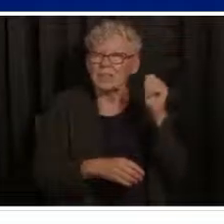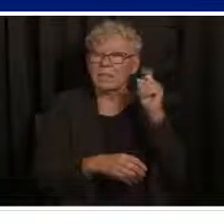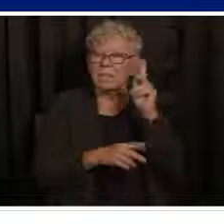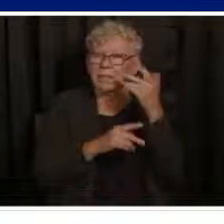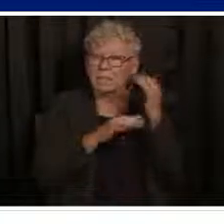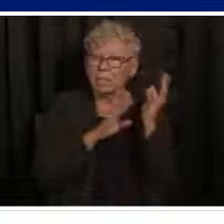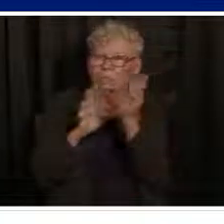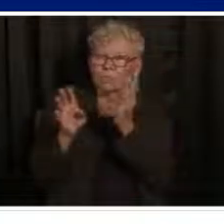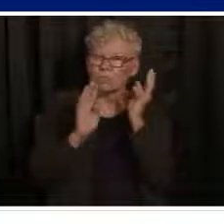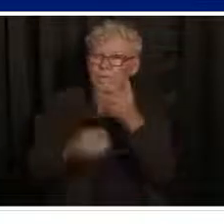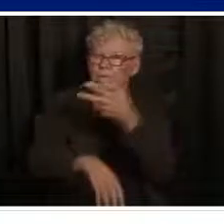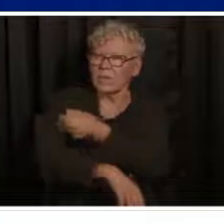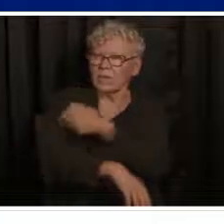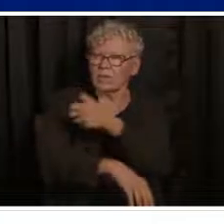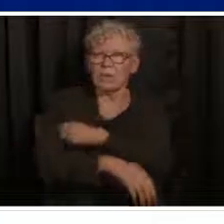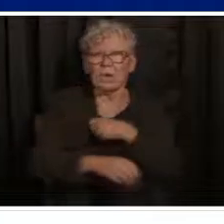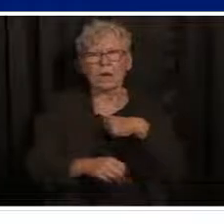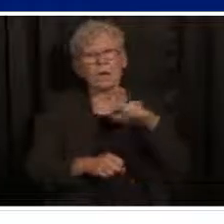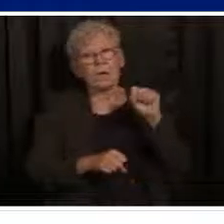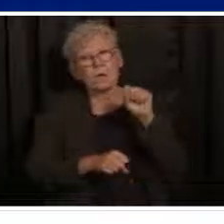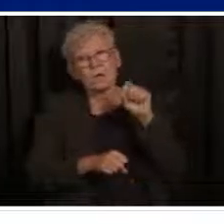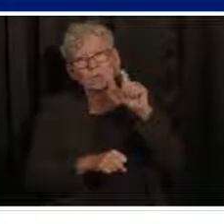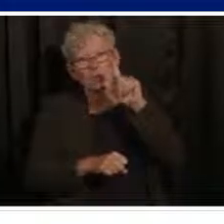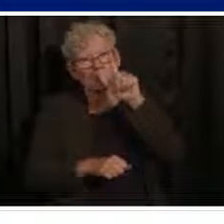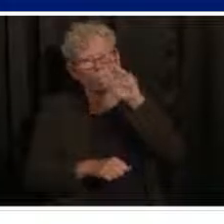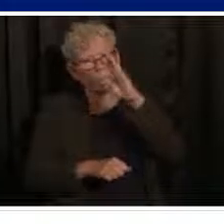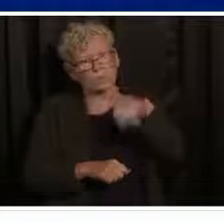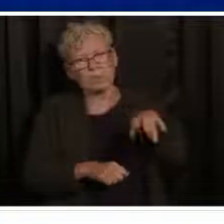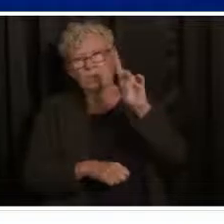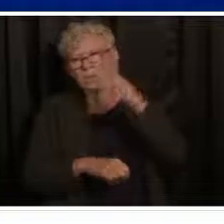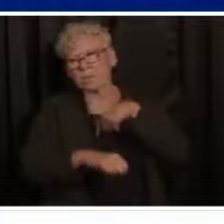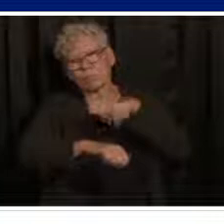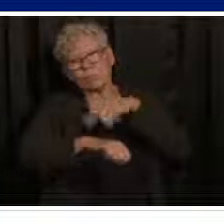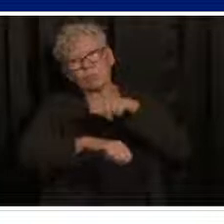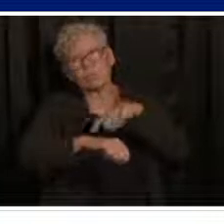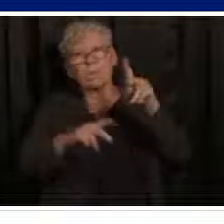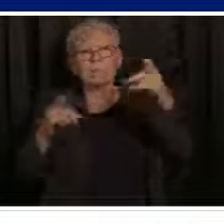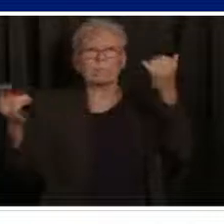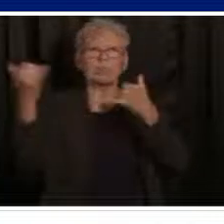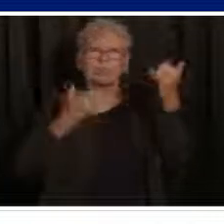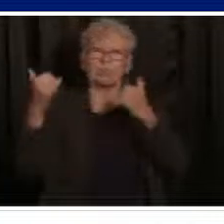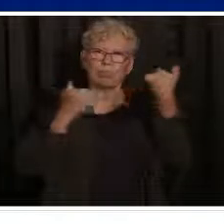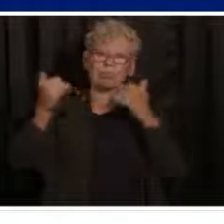questions are addressed and answered. We've made more than 2.3000000 outbound calls and we've had meaningful